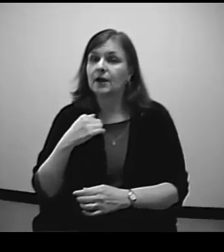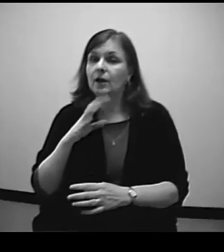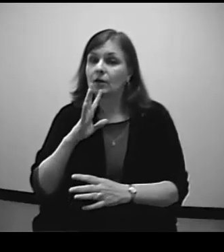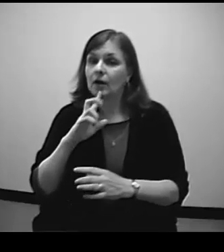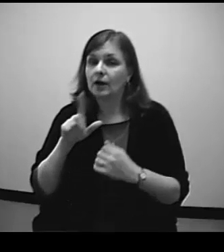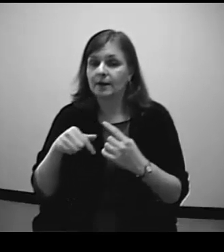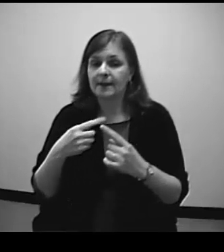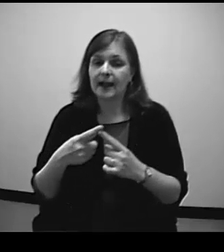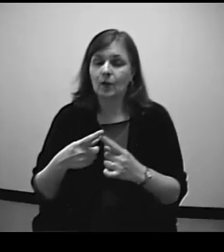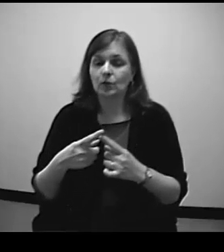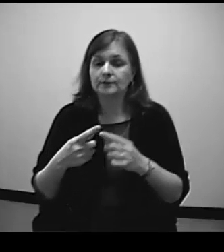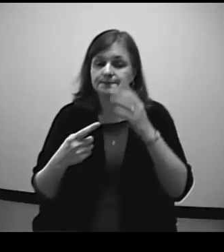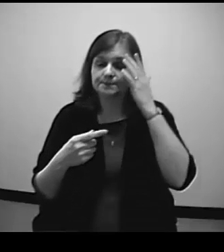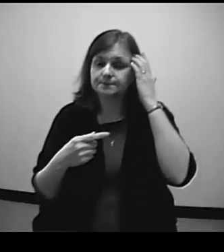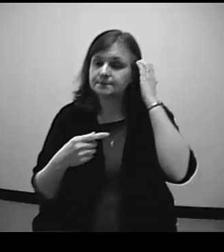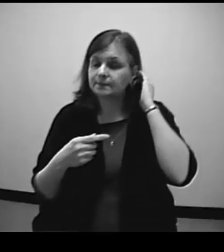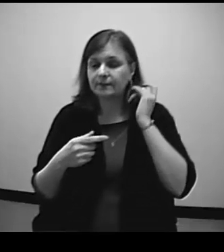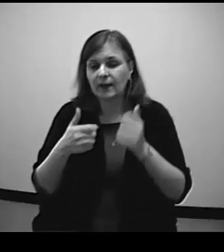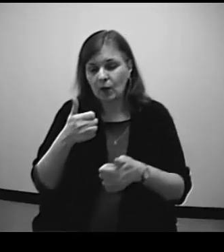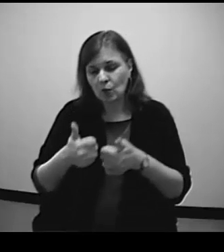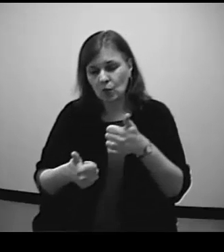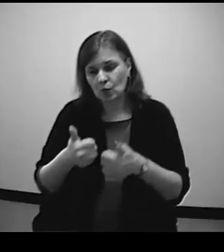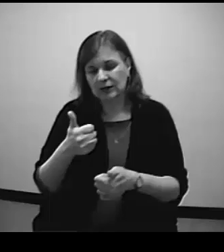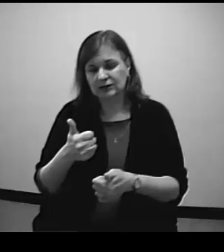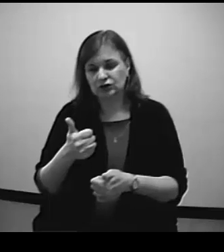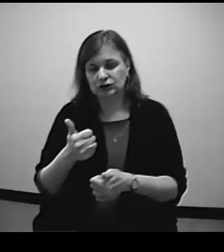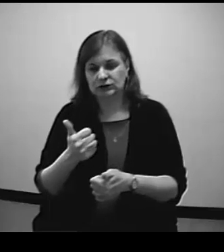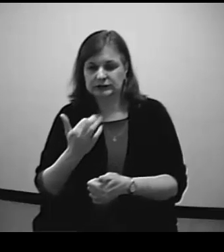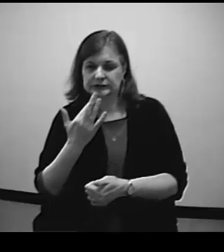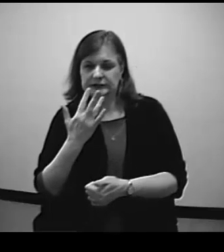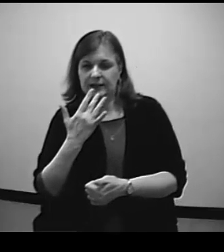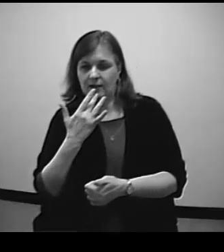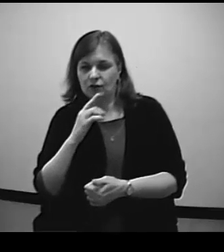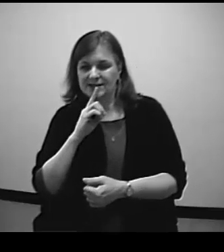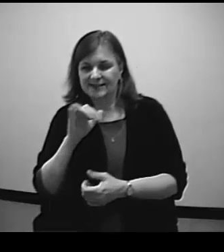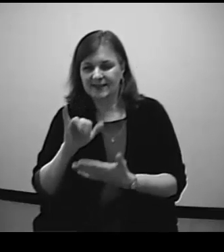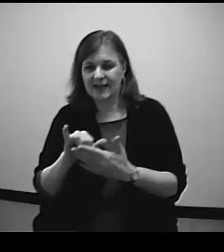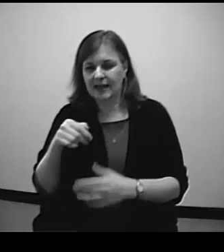what we are actually thinking about is what color